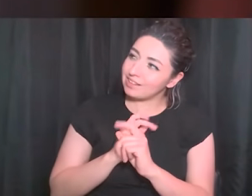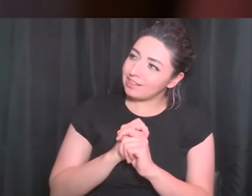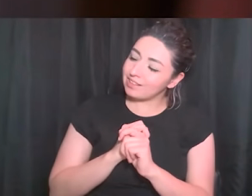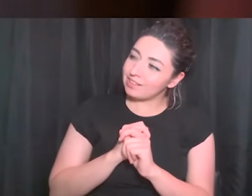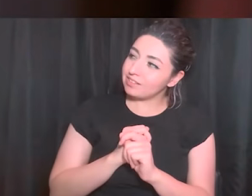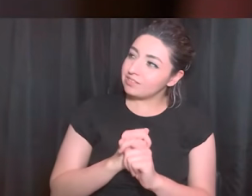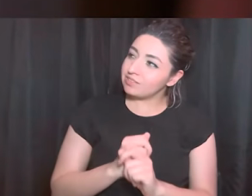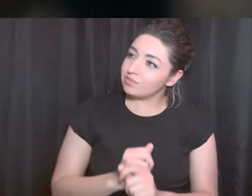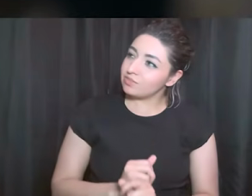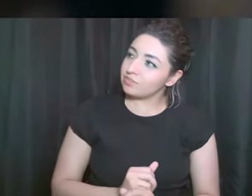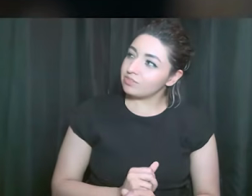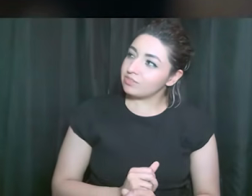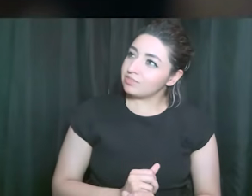I'll keep it, I think.